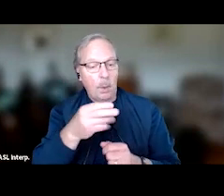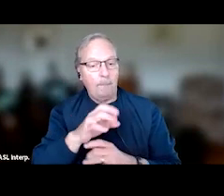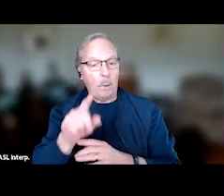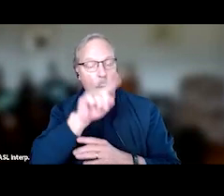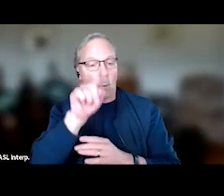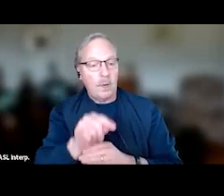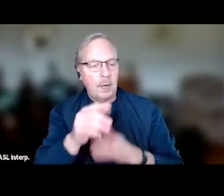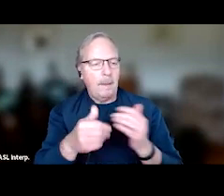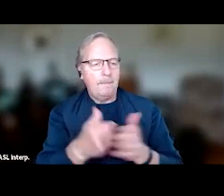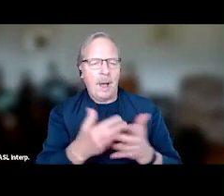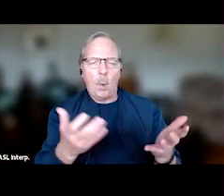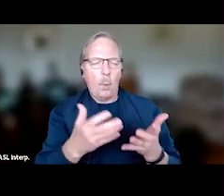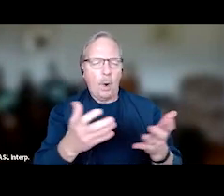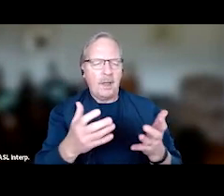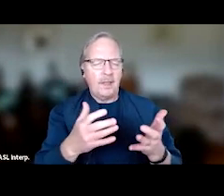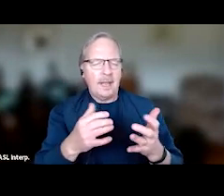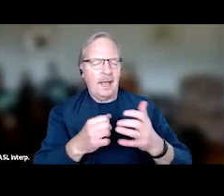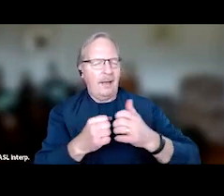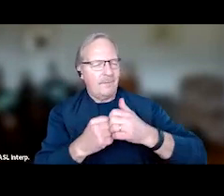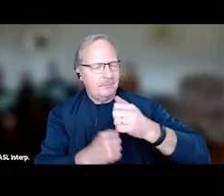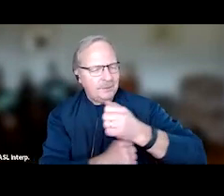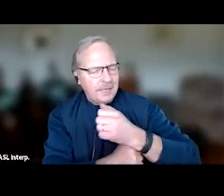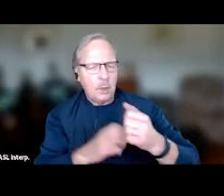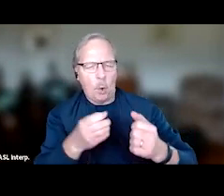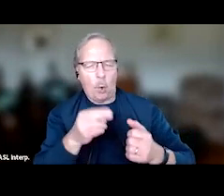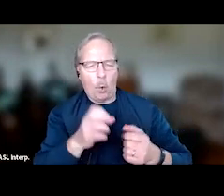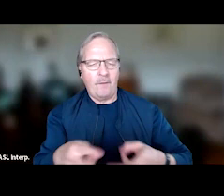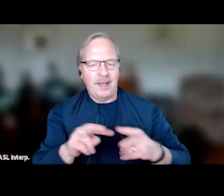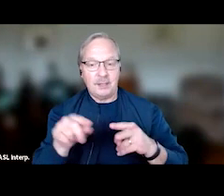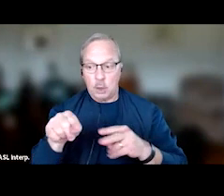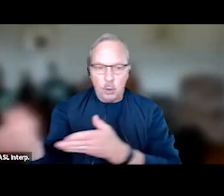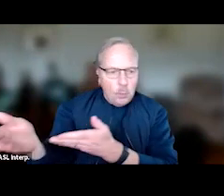What are the foundational core values that you bring to this work already?